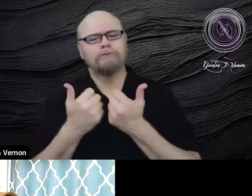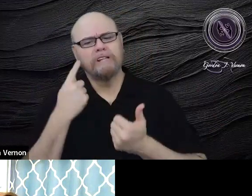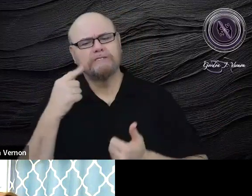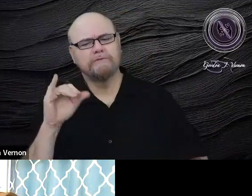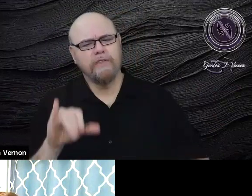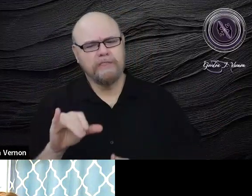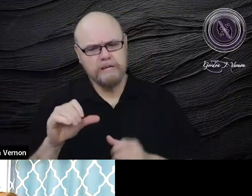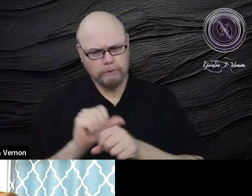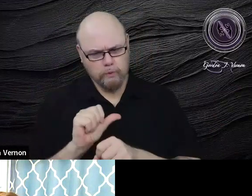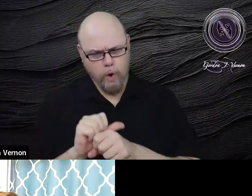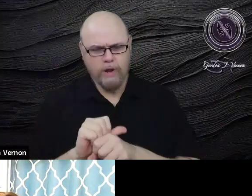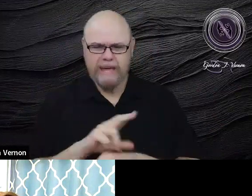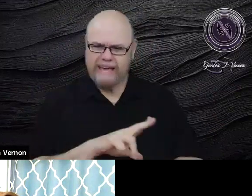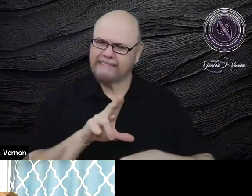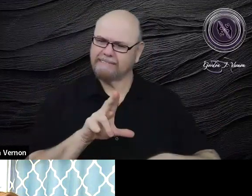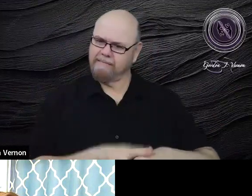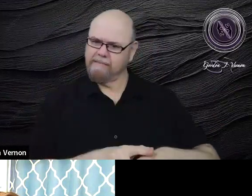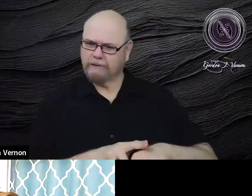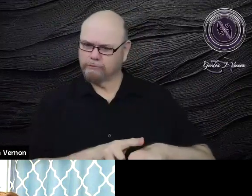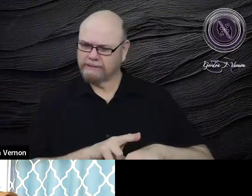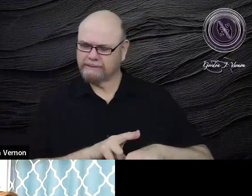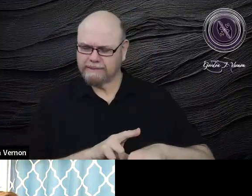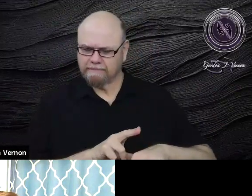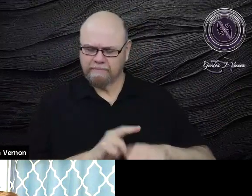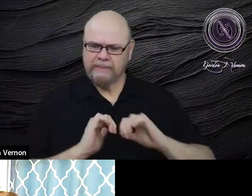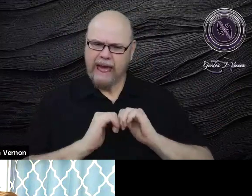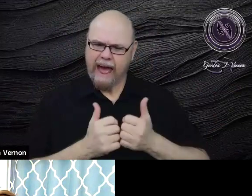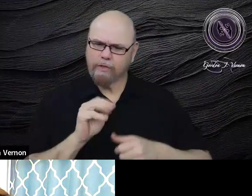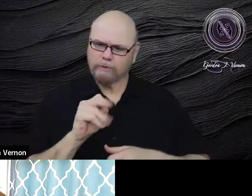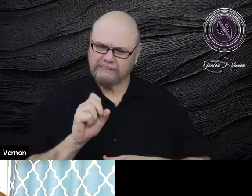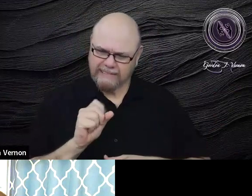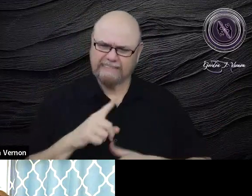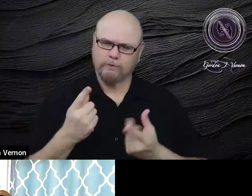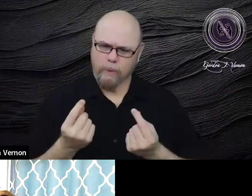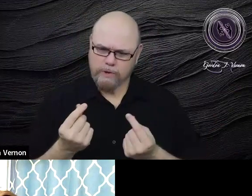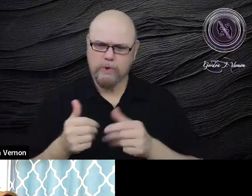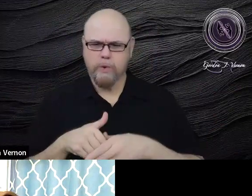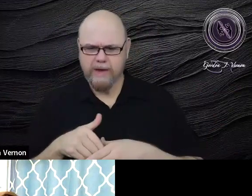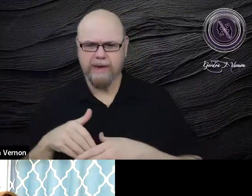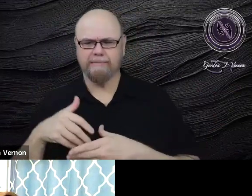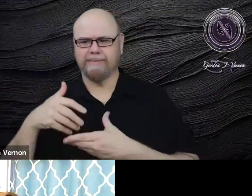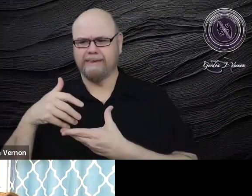and published this 10 simple rules to study distractor suppression article.